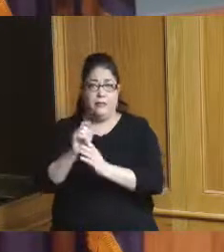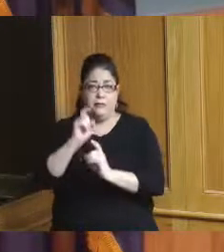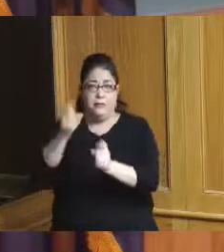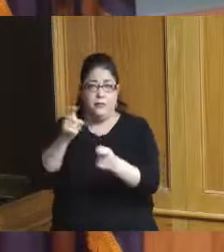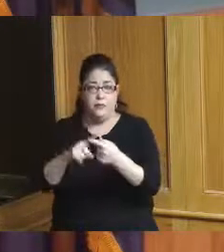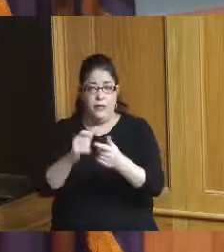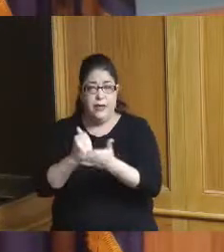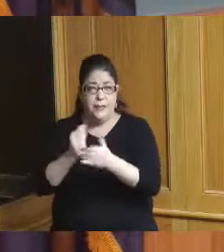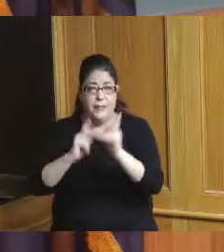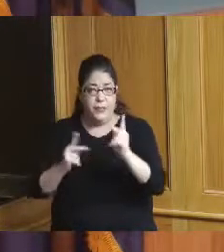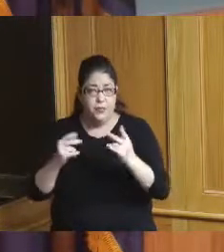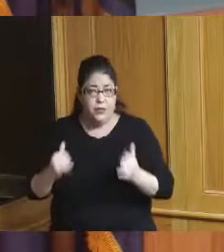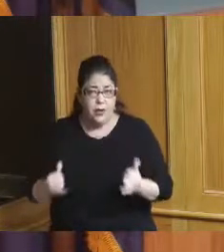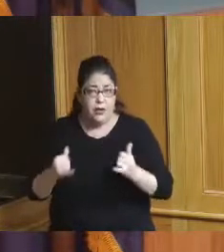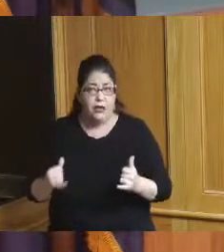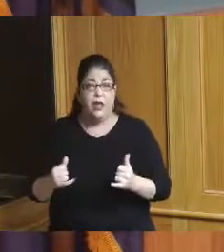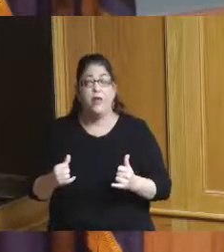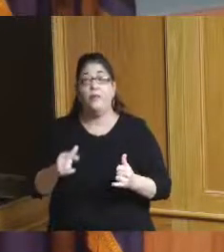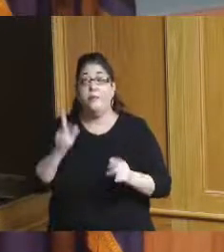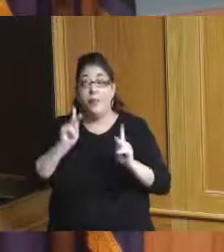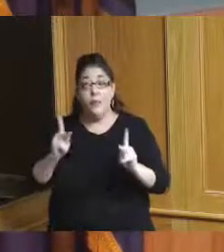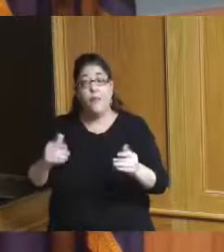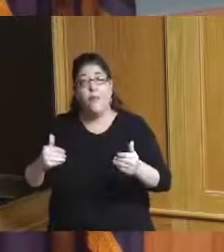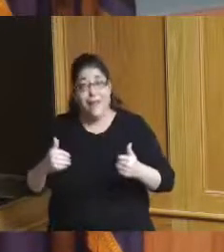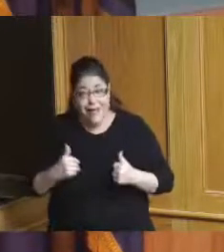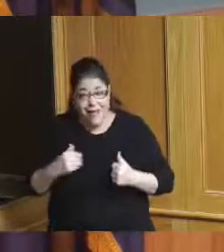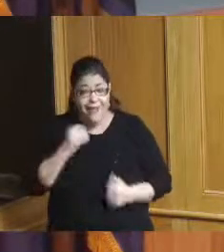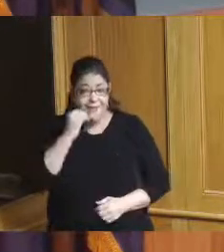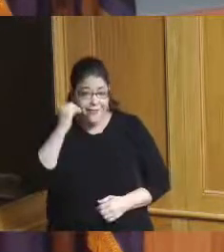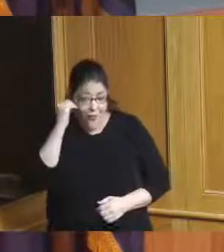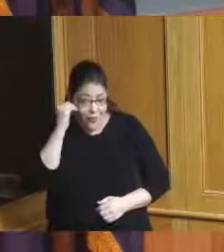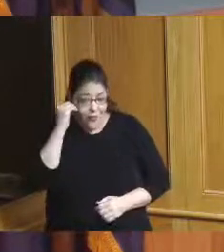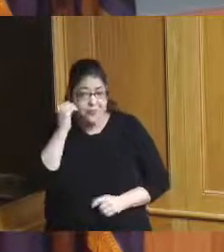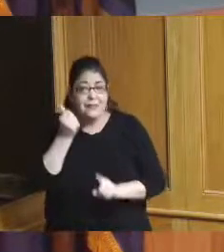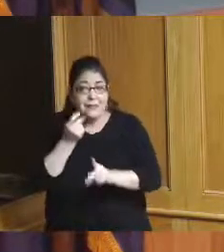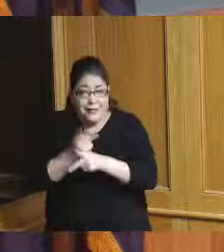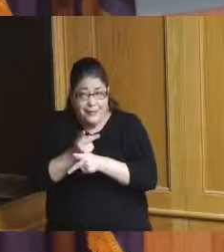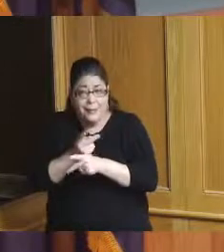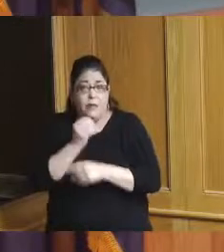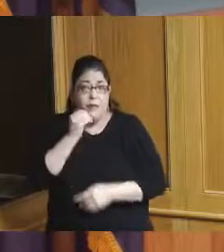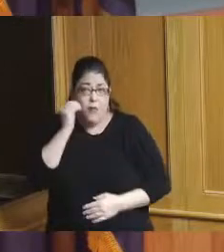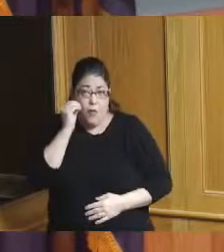who have homes we want to keep them in the homes if they need help with property taxes and those